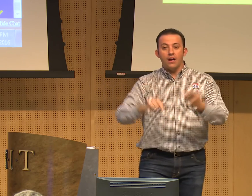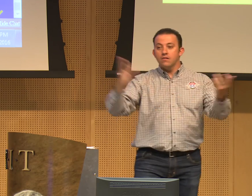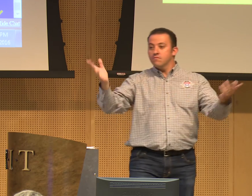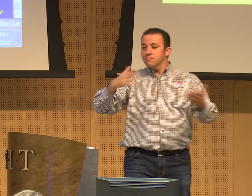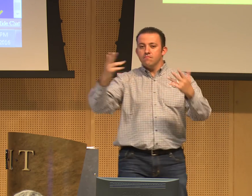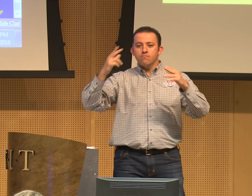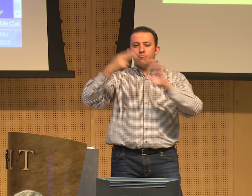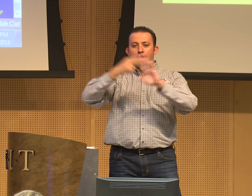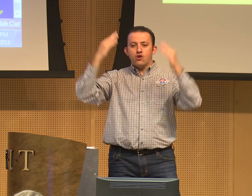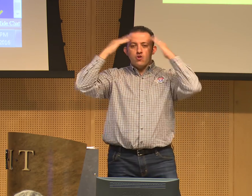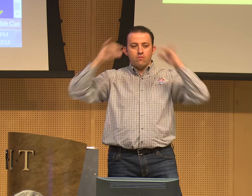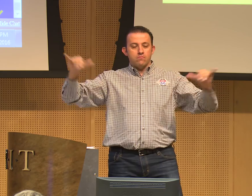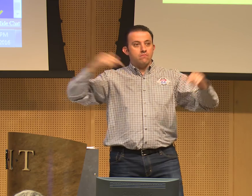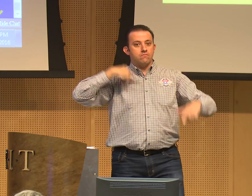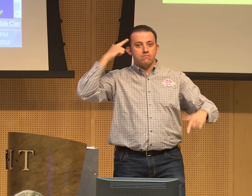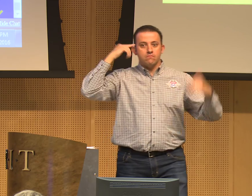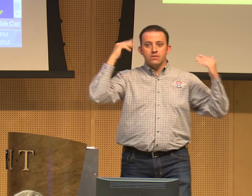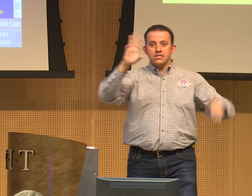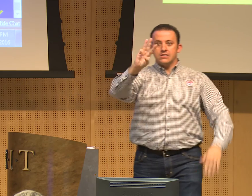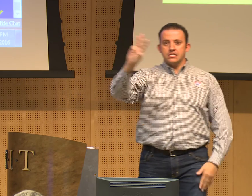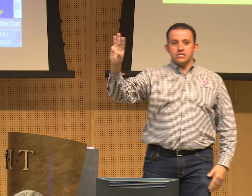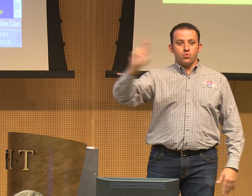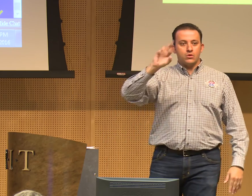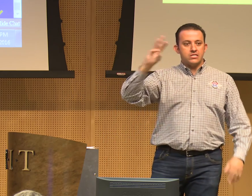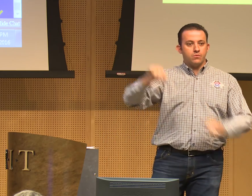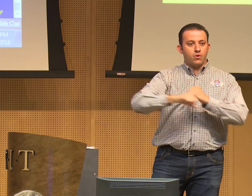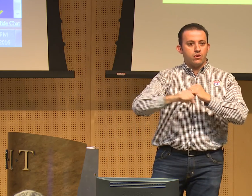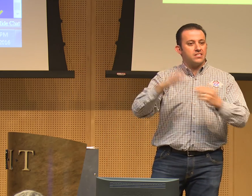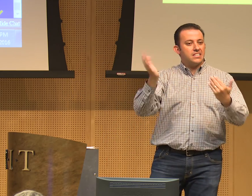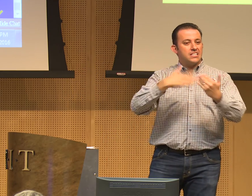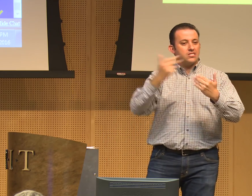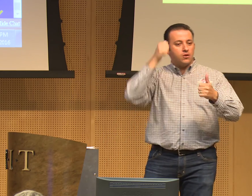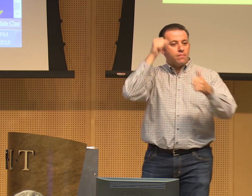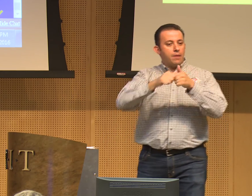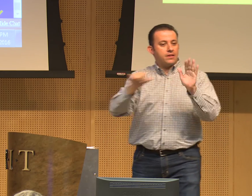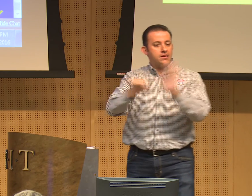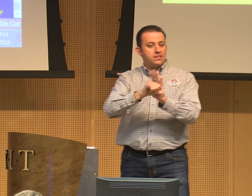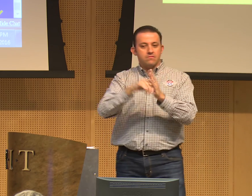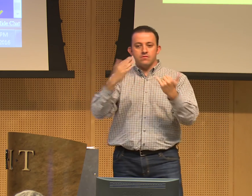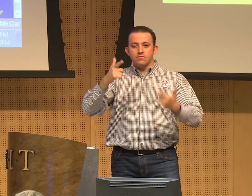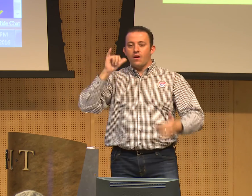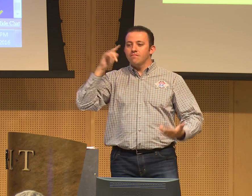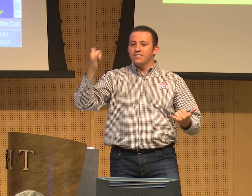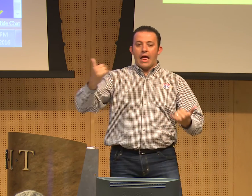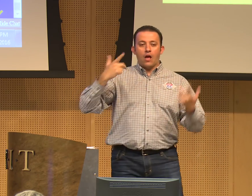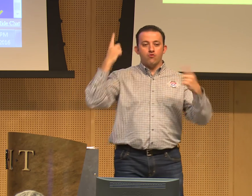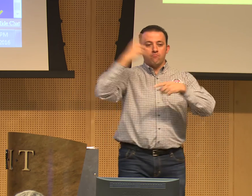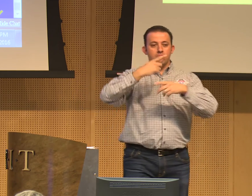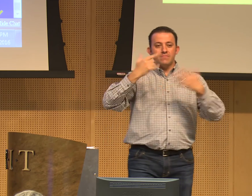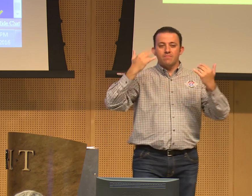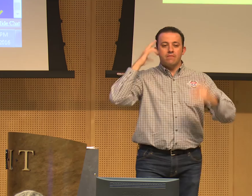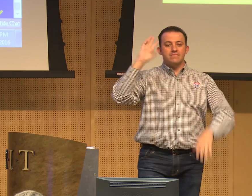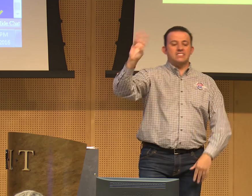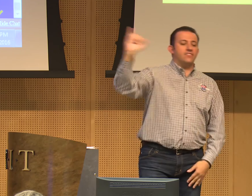You're familiar with brand awareness? So I thought about Route 66. That's easy to remember. It's great branding.